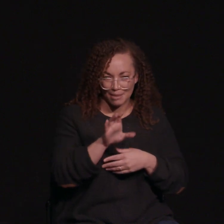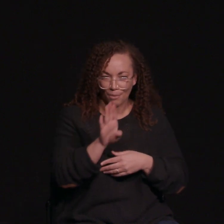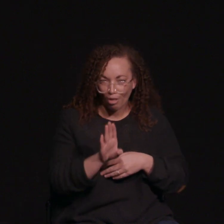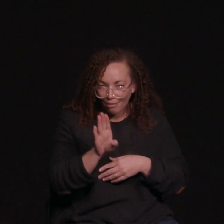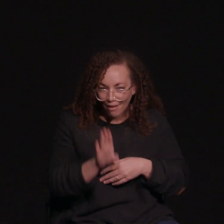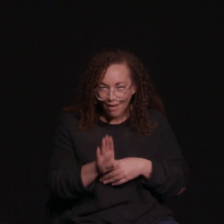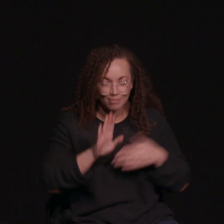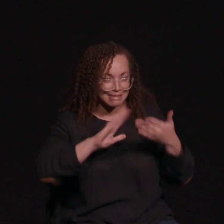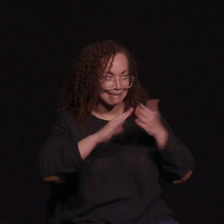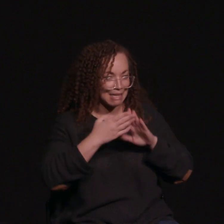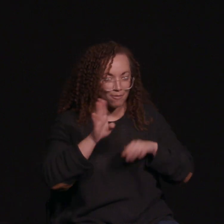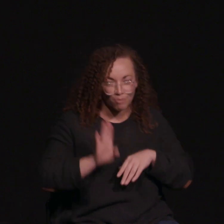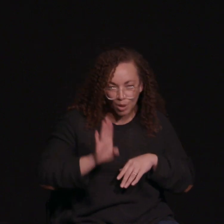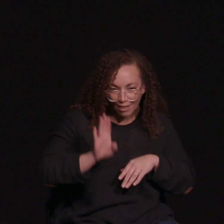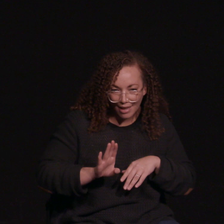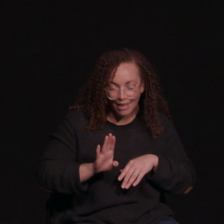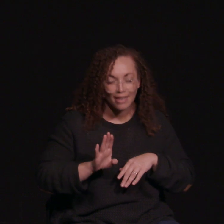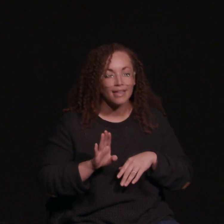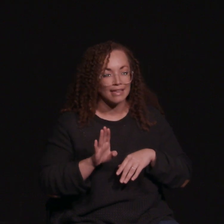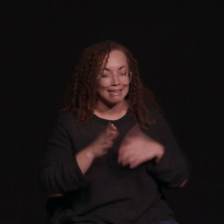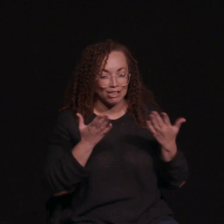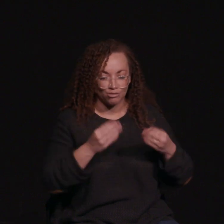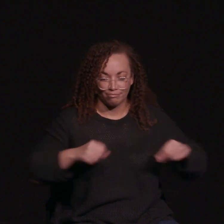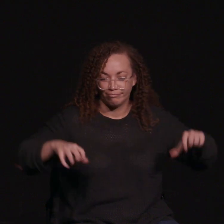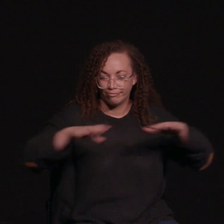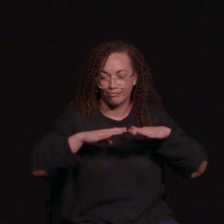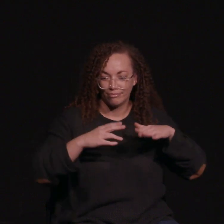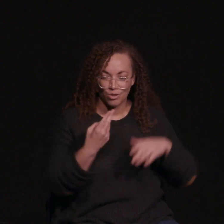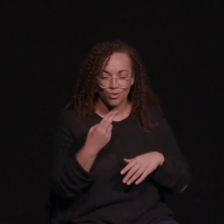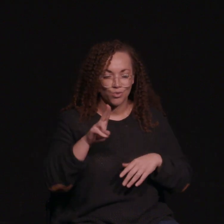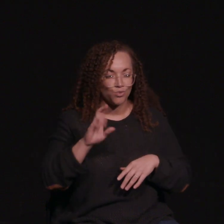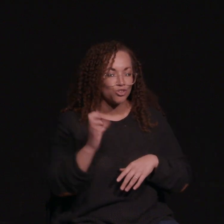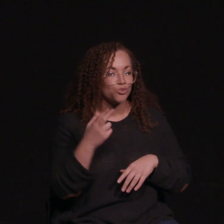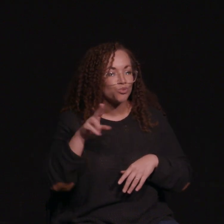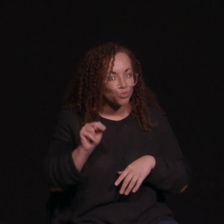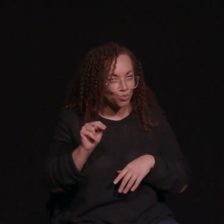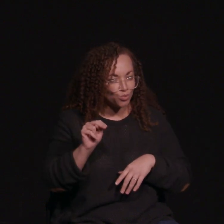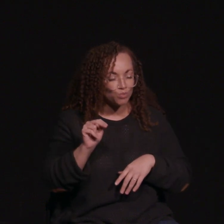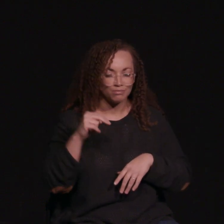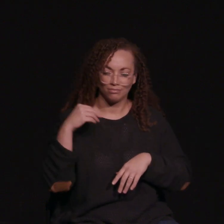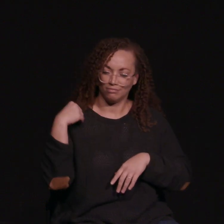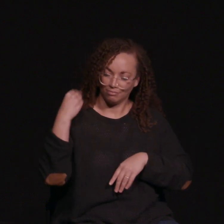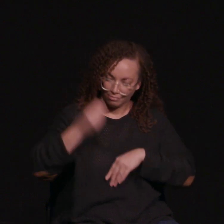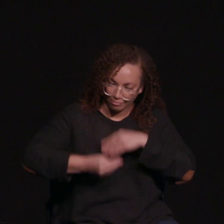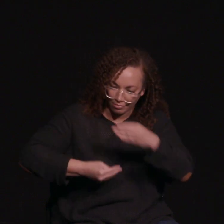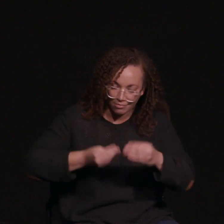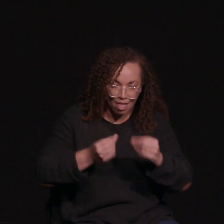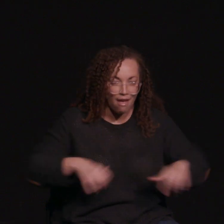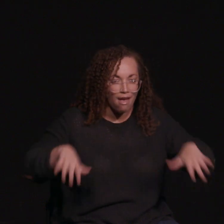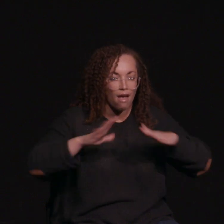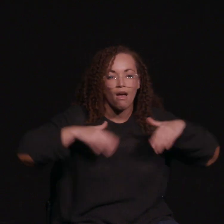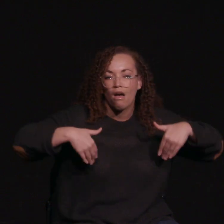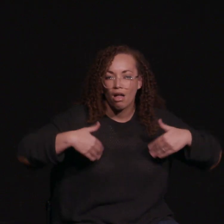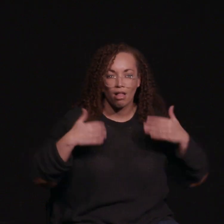We are sited on the territory of the Huichin, the ancestral and unceded land of the Chochenyo-speaking Ohlone.